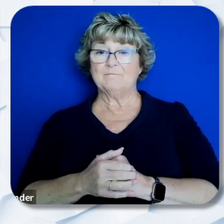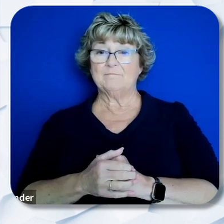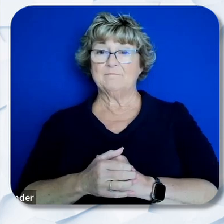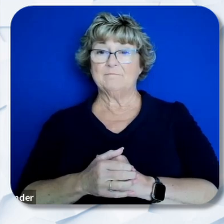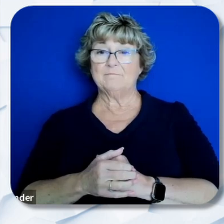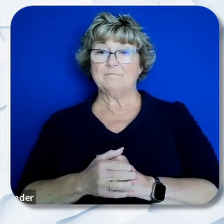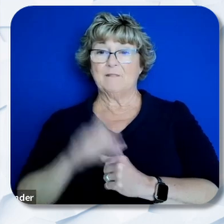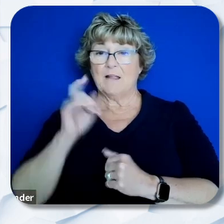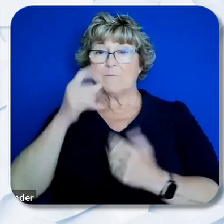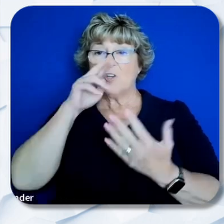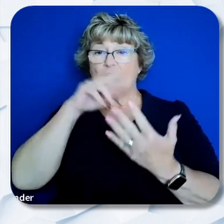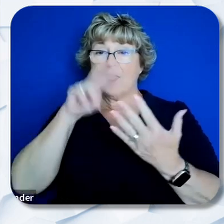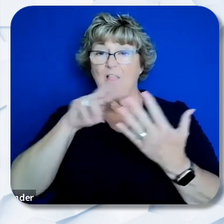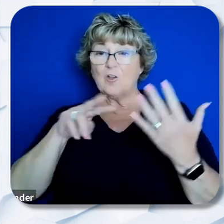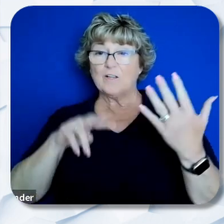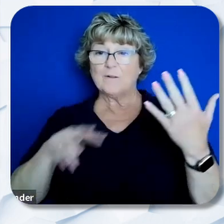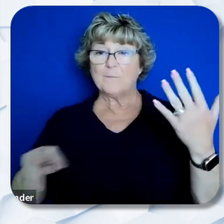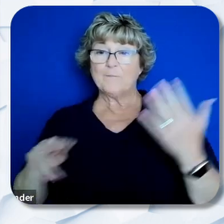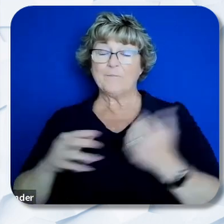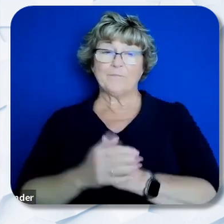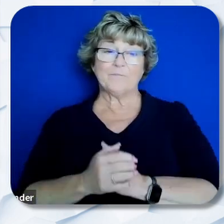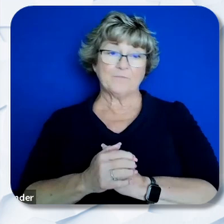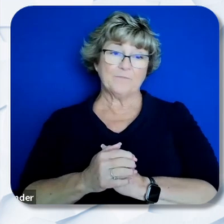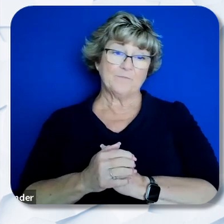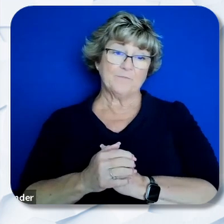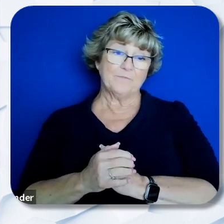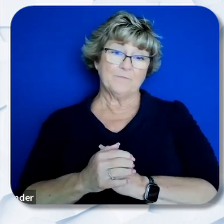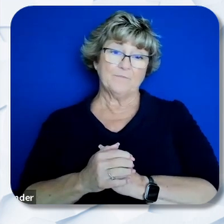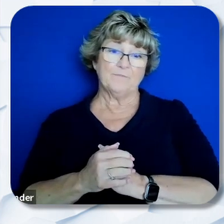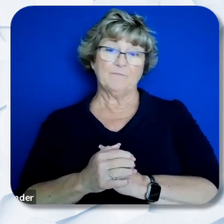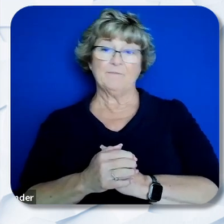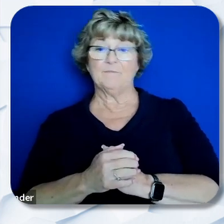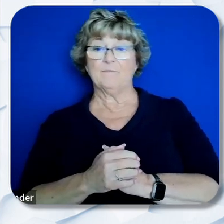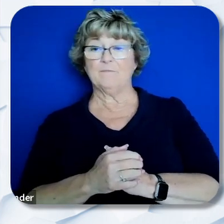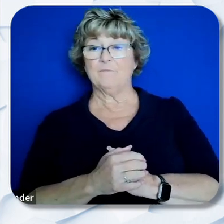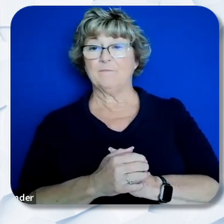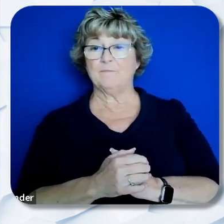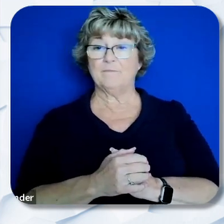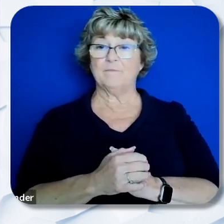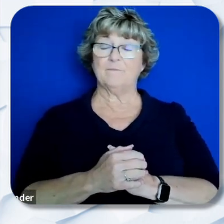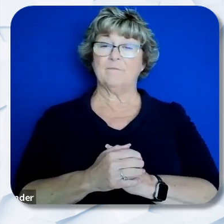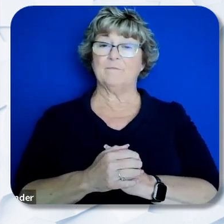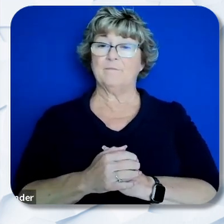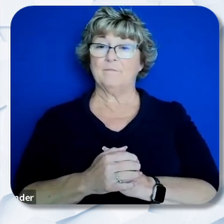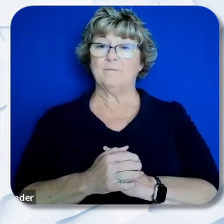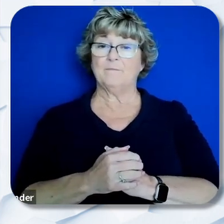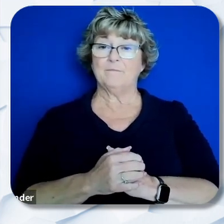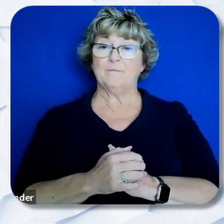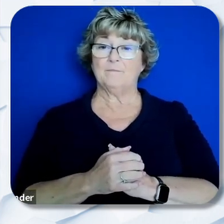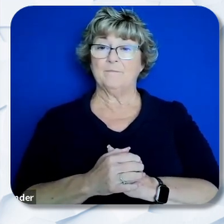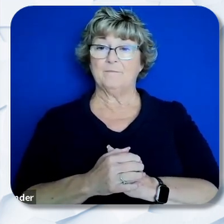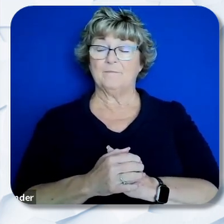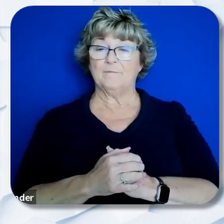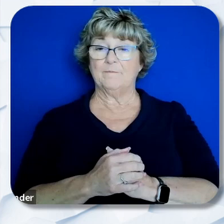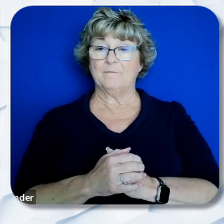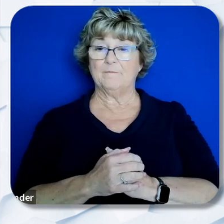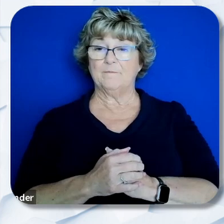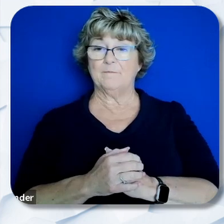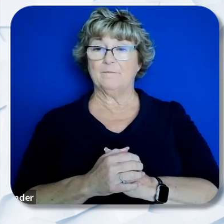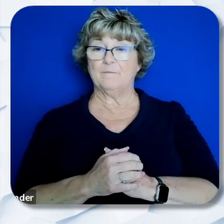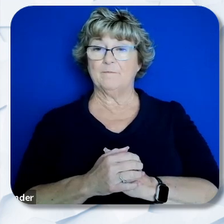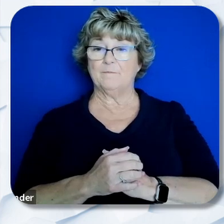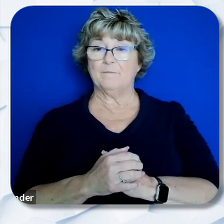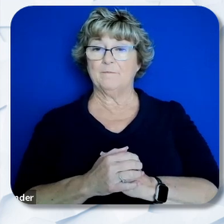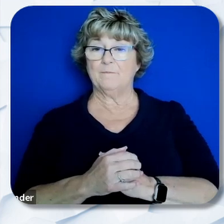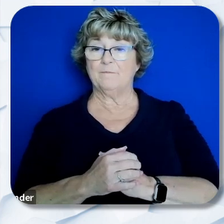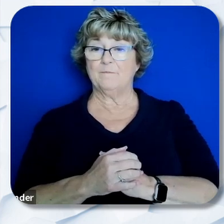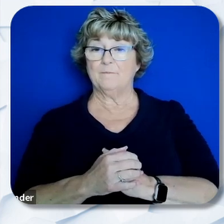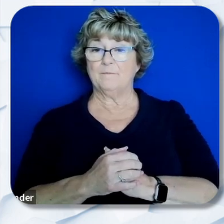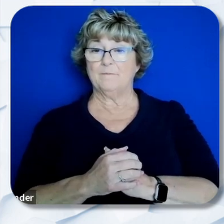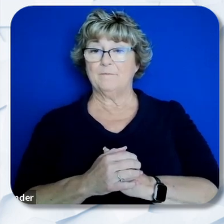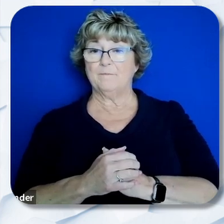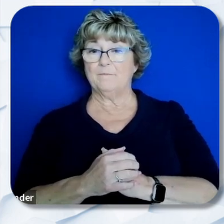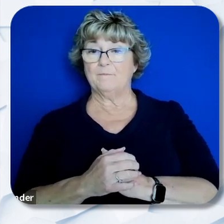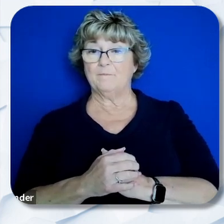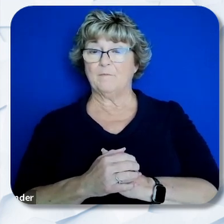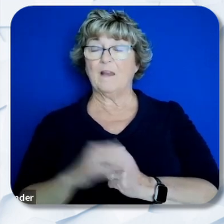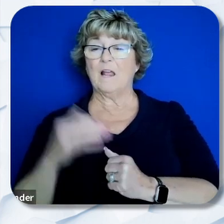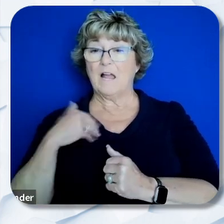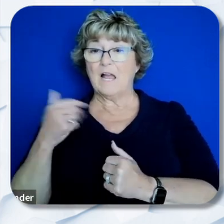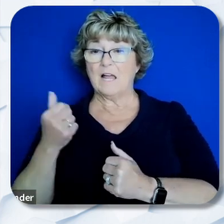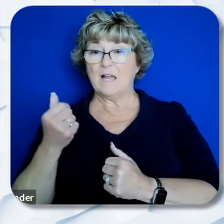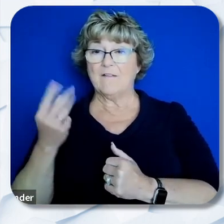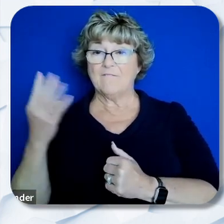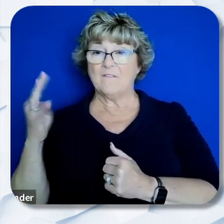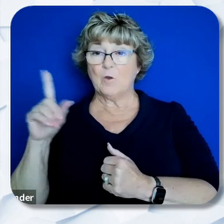I'm just looking through here. So we do have a couple of questions. Oh, put my spotlight